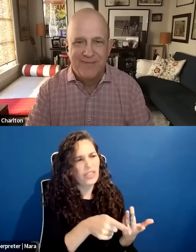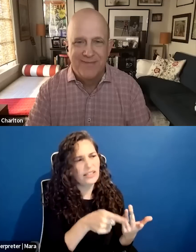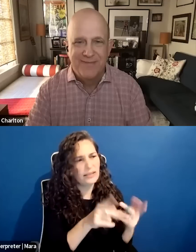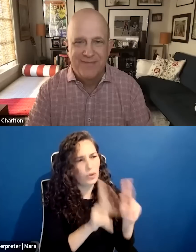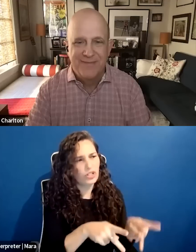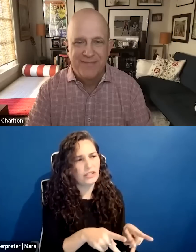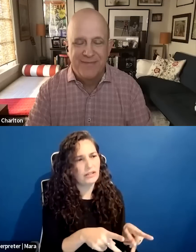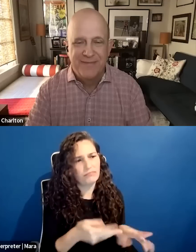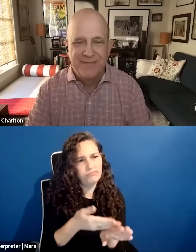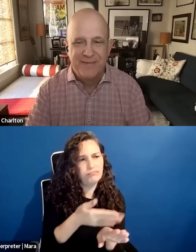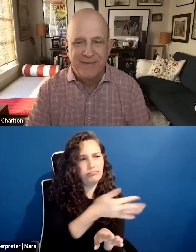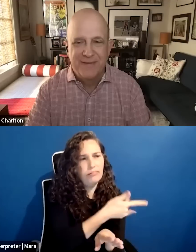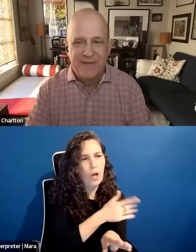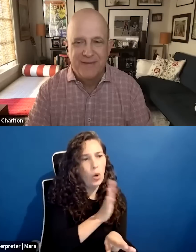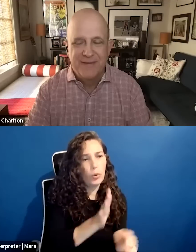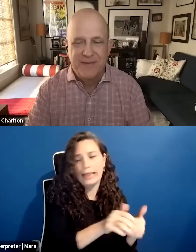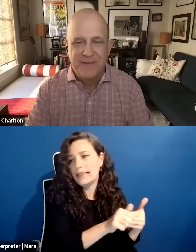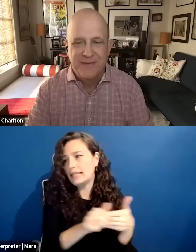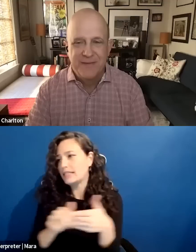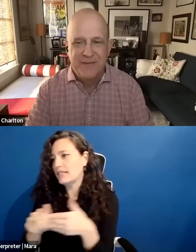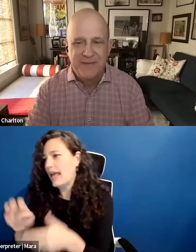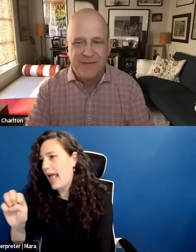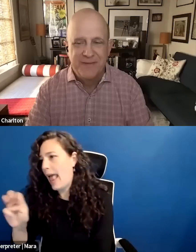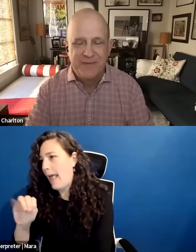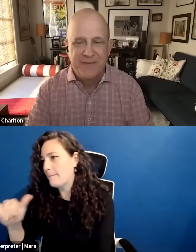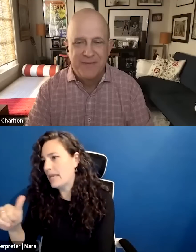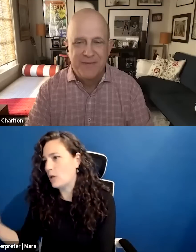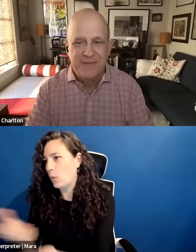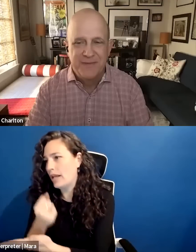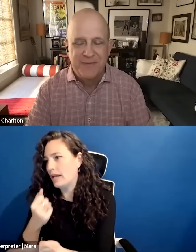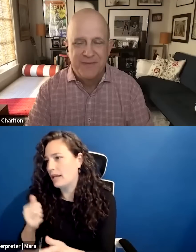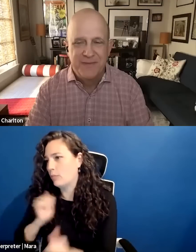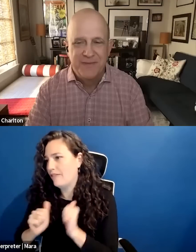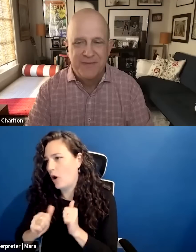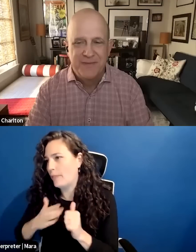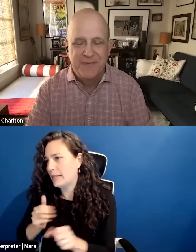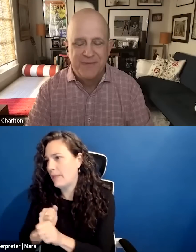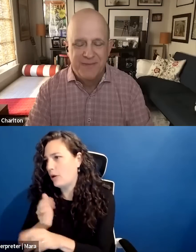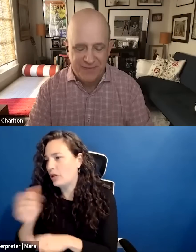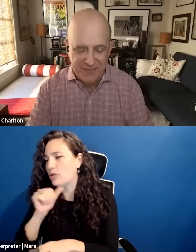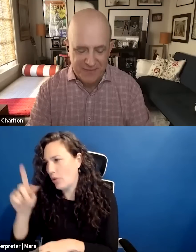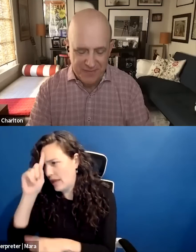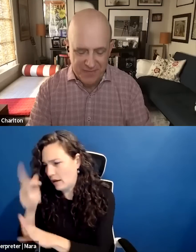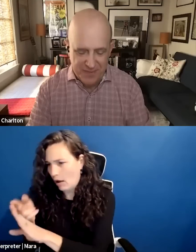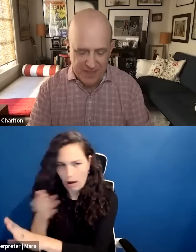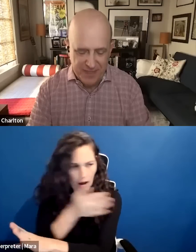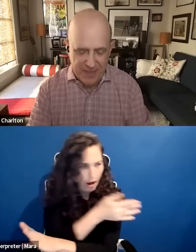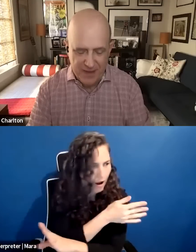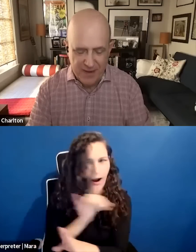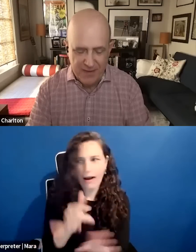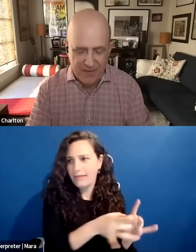And just that like long-term mindset around those pieces. So I love what you both shared around being able to build these things, and like,